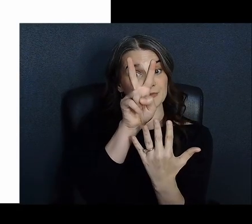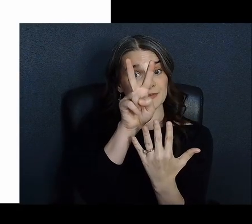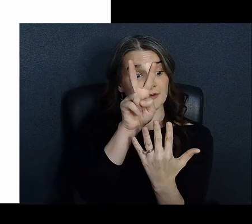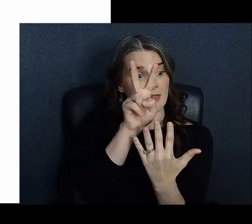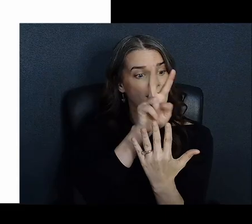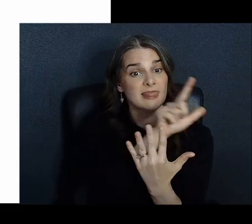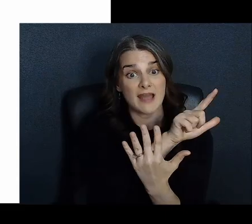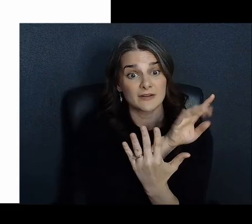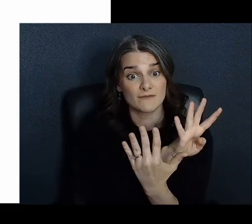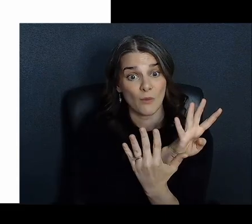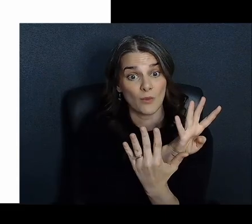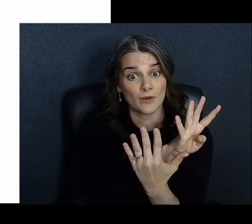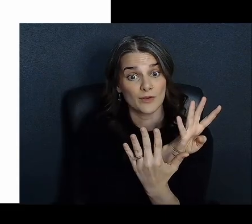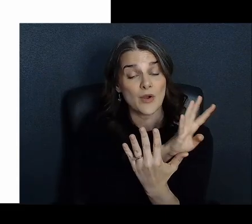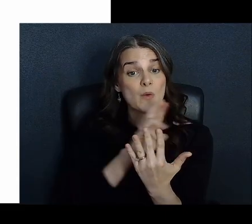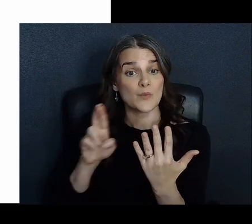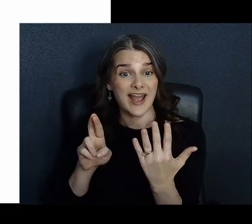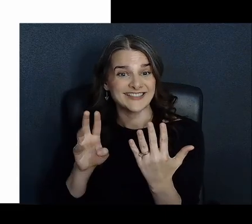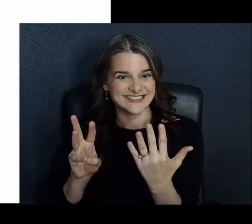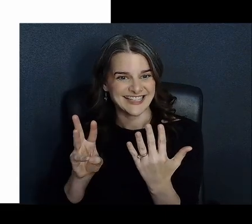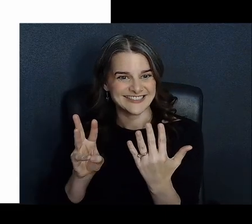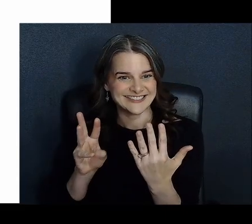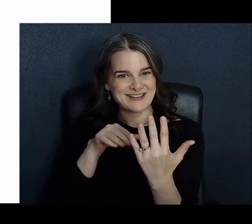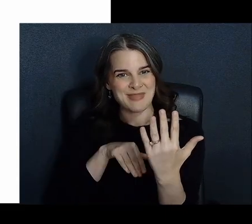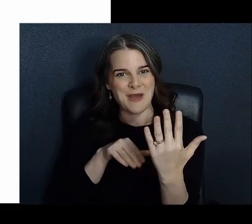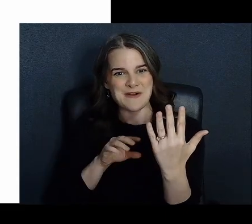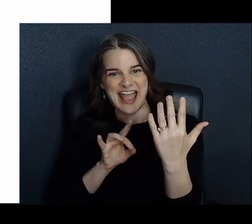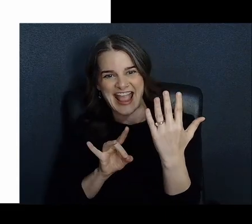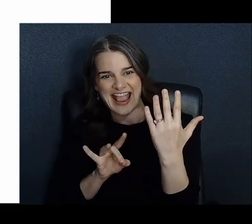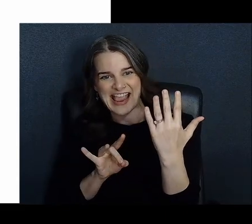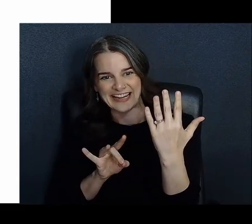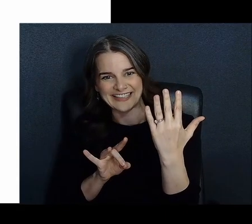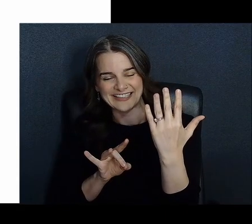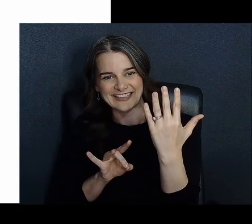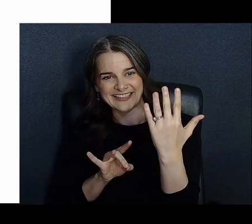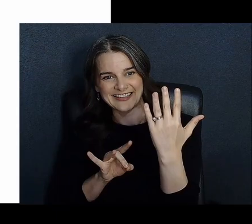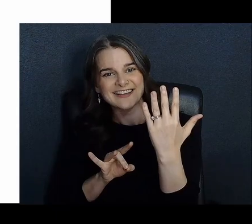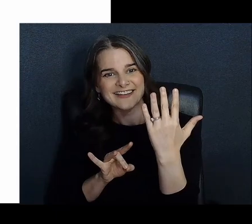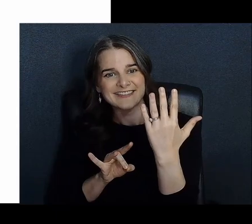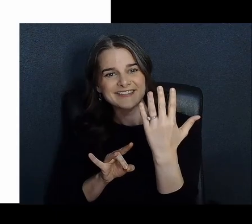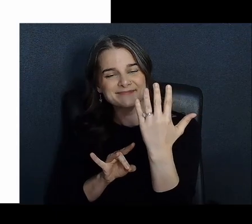So below an 8 is, again, below the number 5.